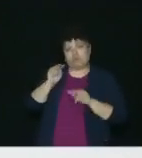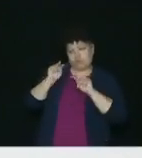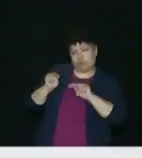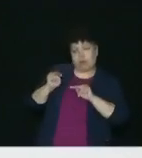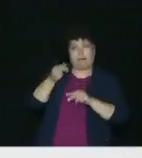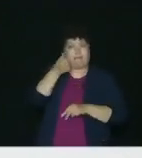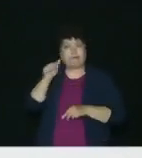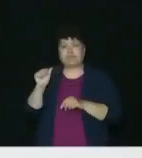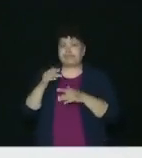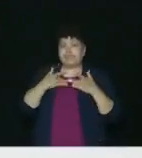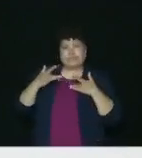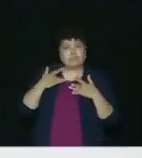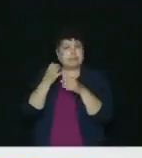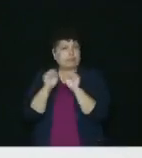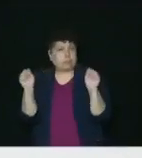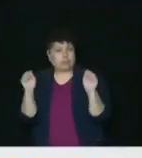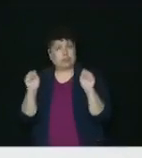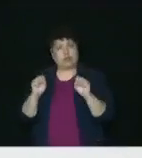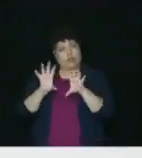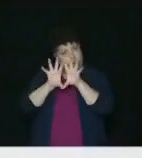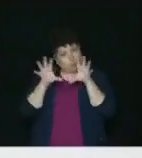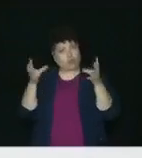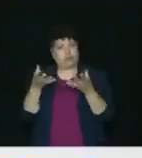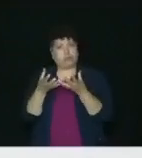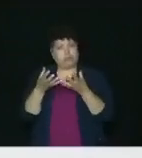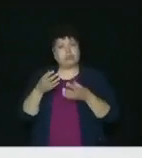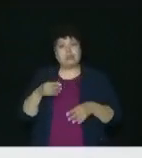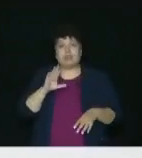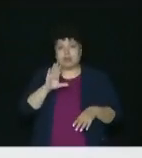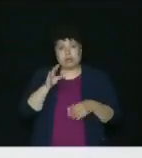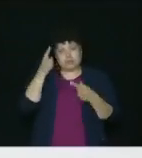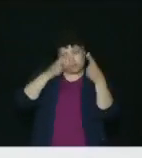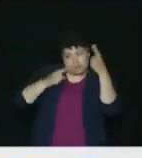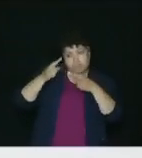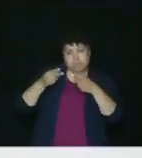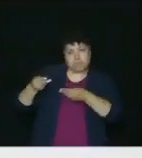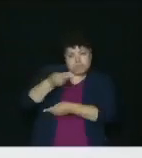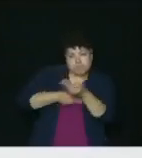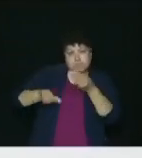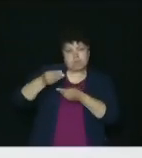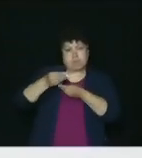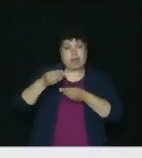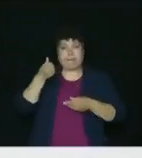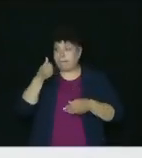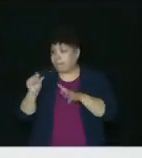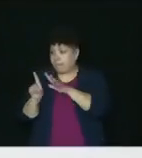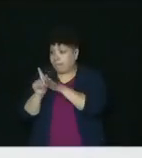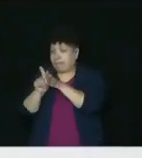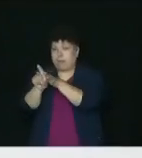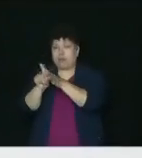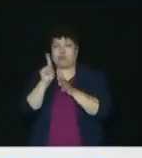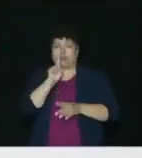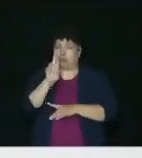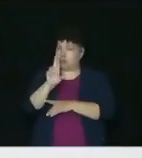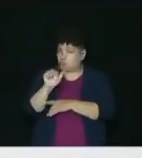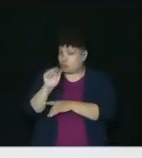WILL WORK WITH THE PROVINCES AND